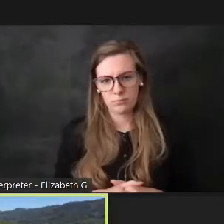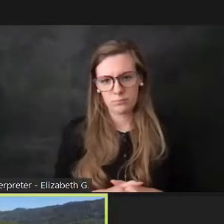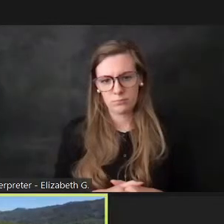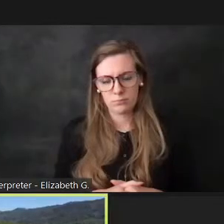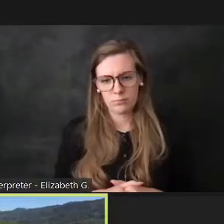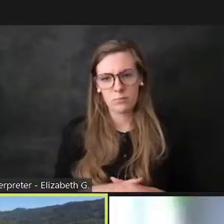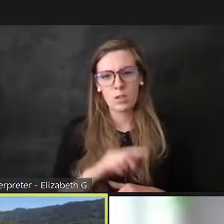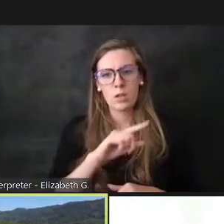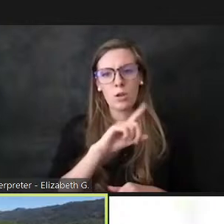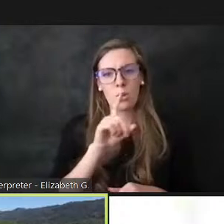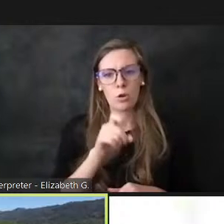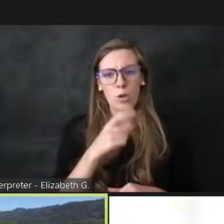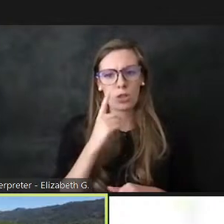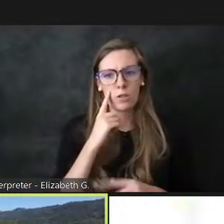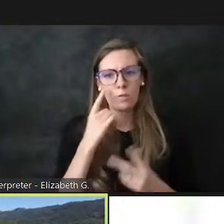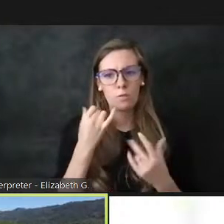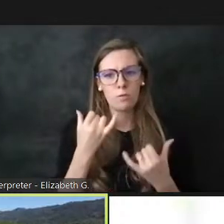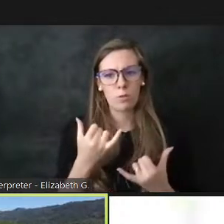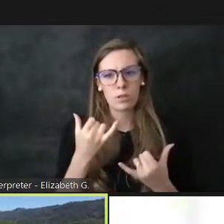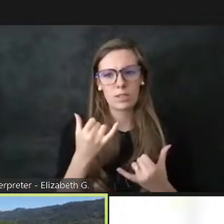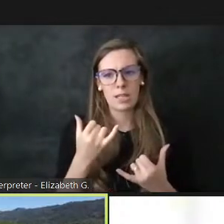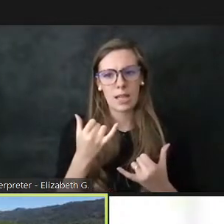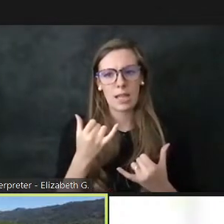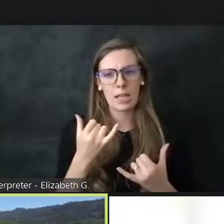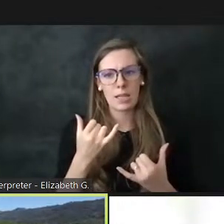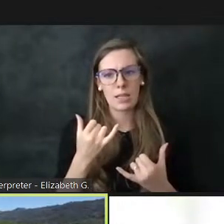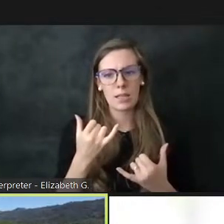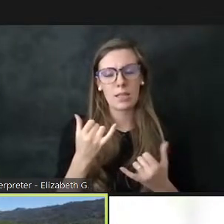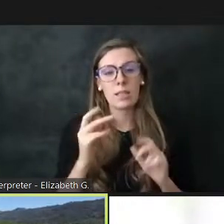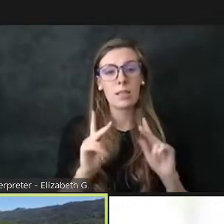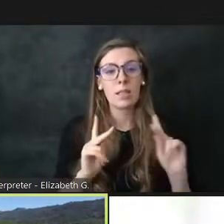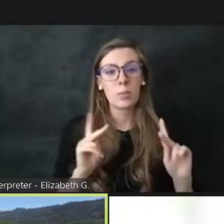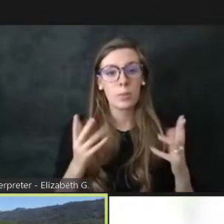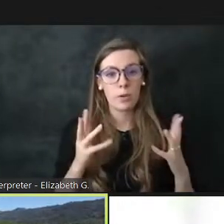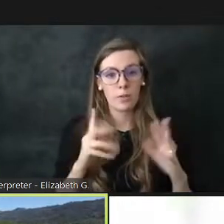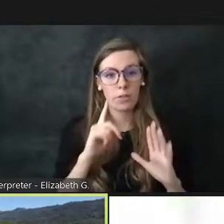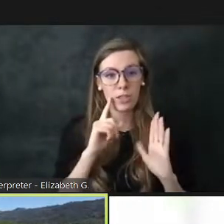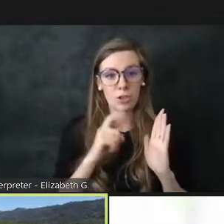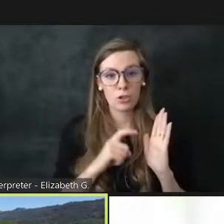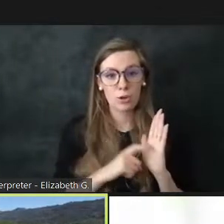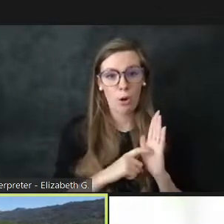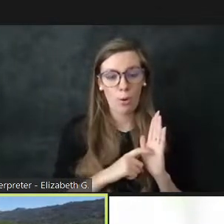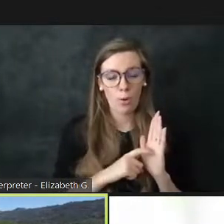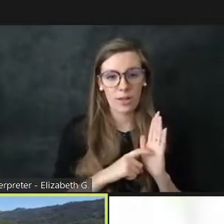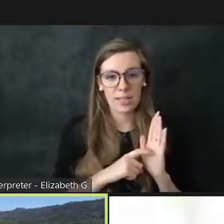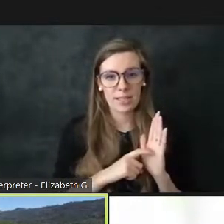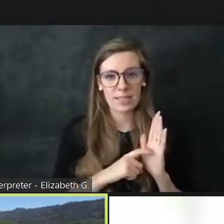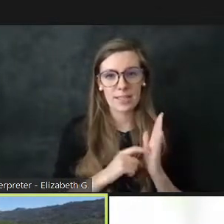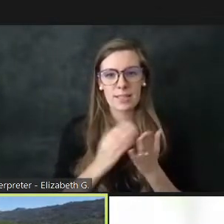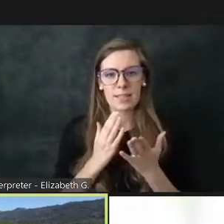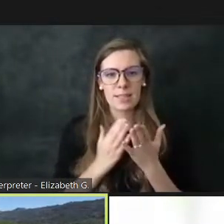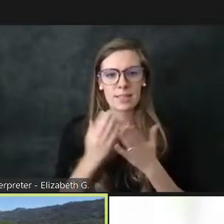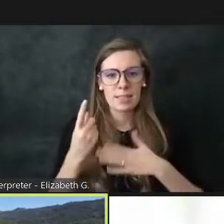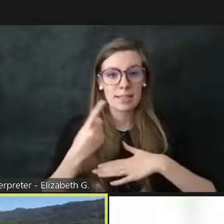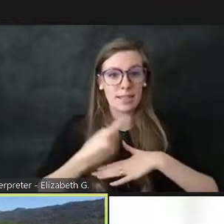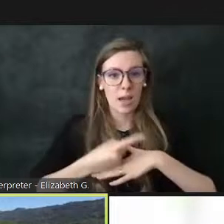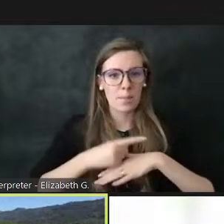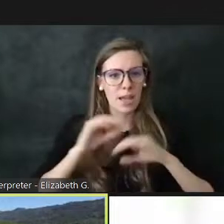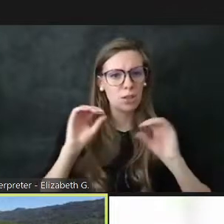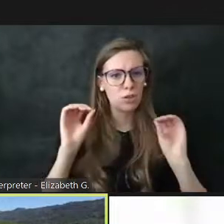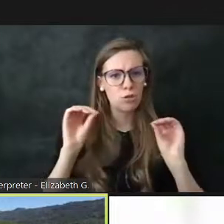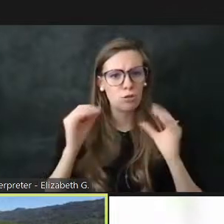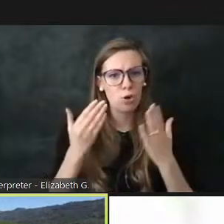is people who noted have noticed there's days when there are no new cases.